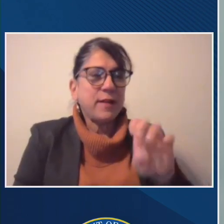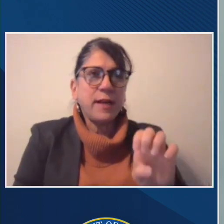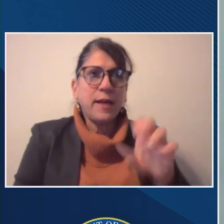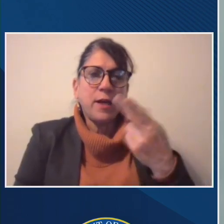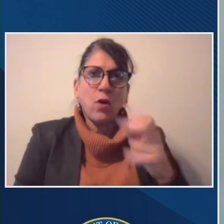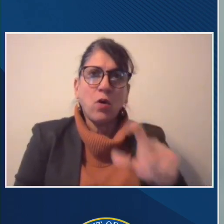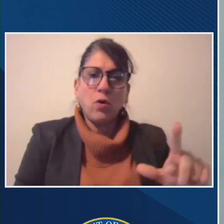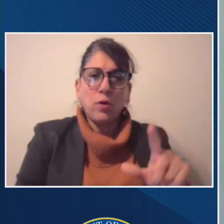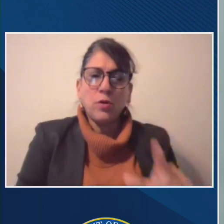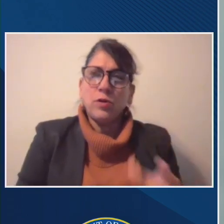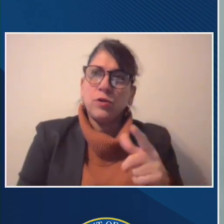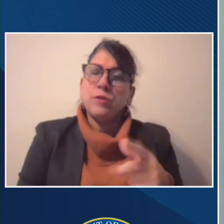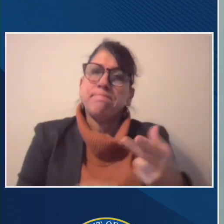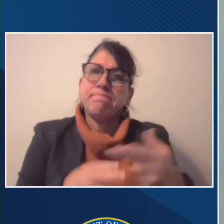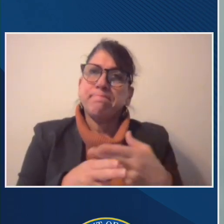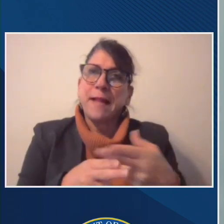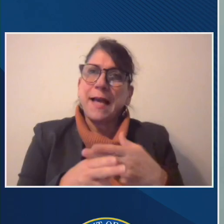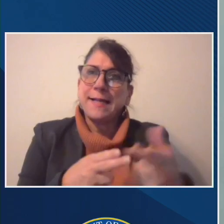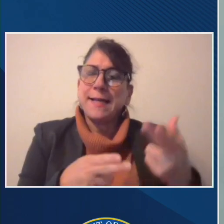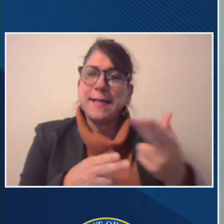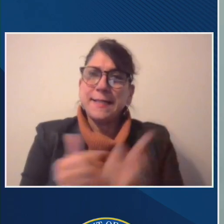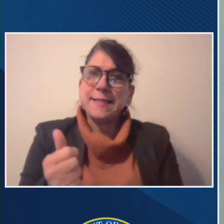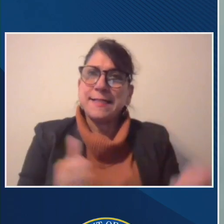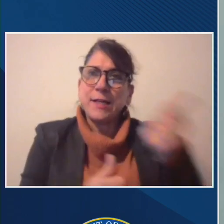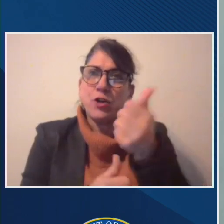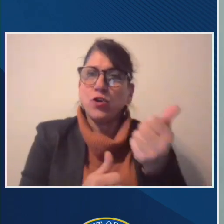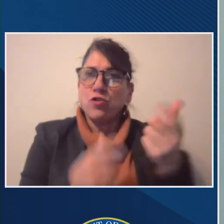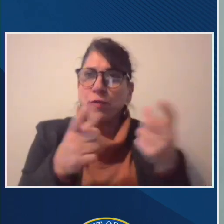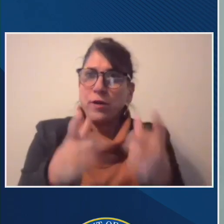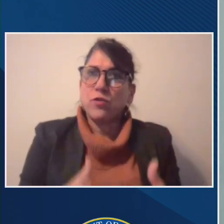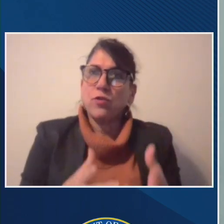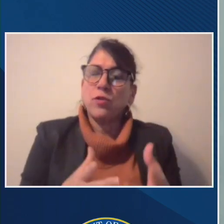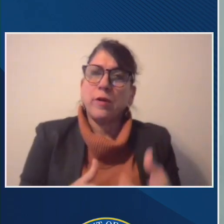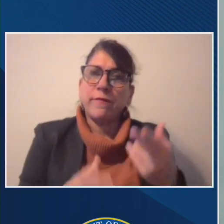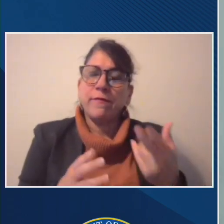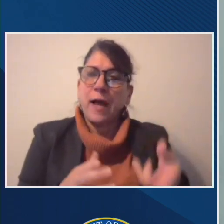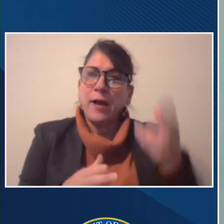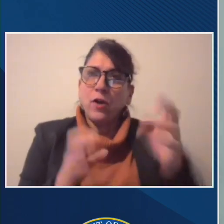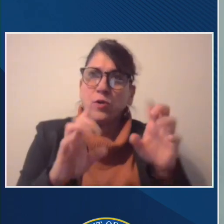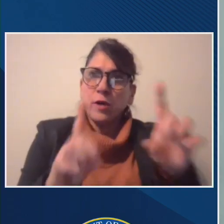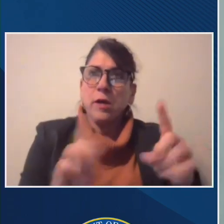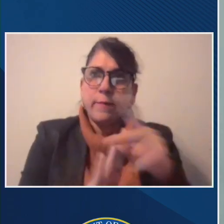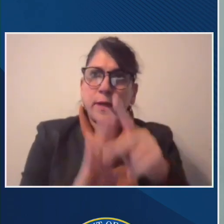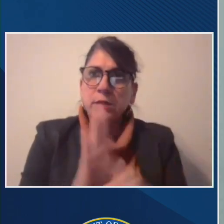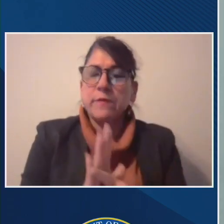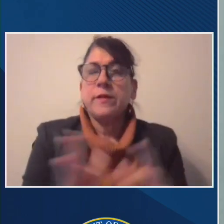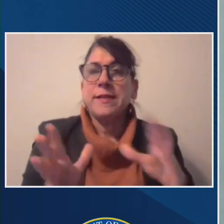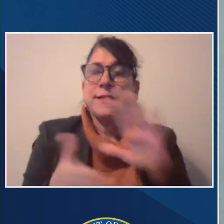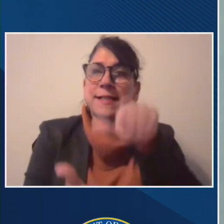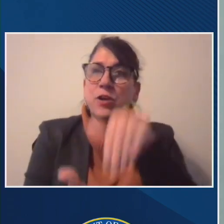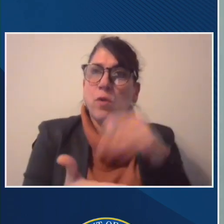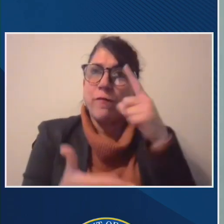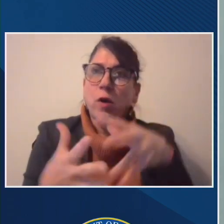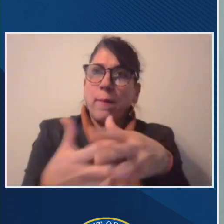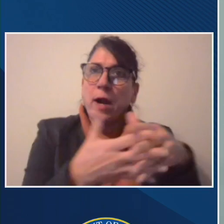director of higher education policy at the center for American Progress. And Dr. Hall is a leading expert on